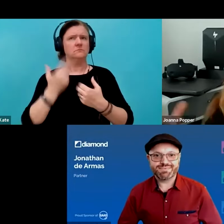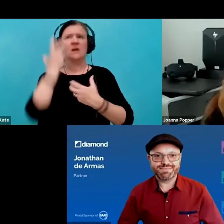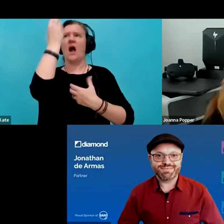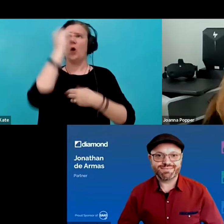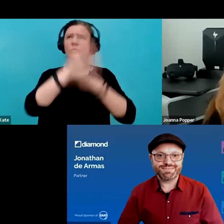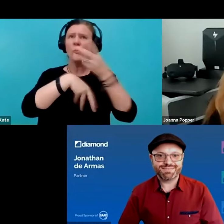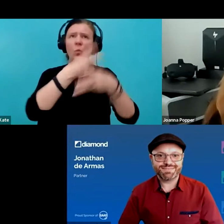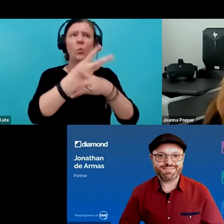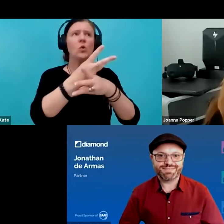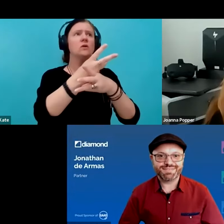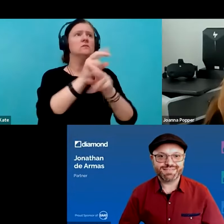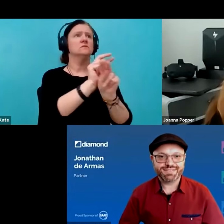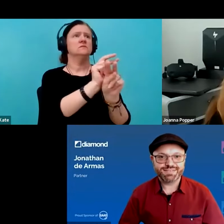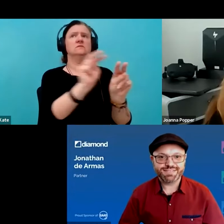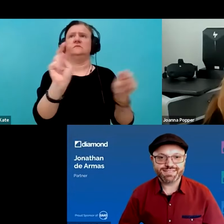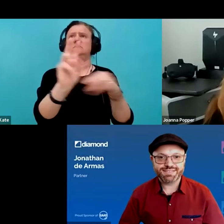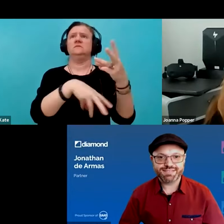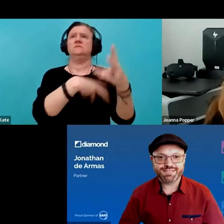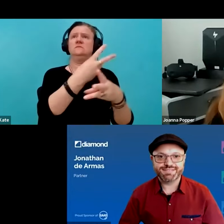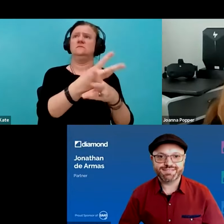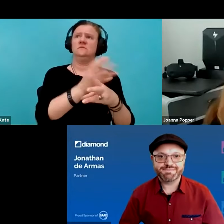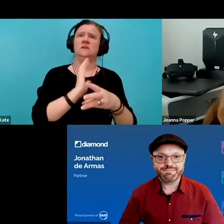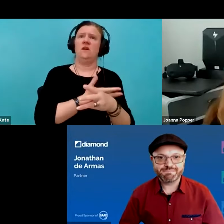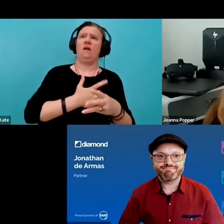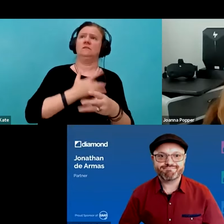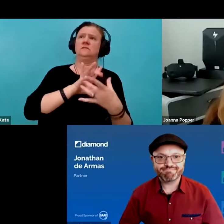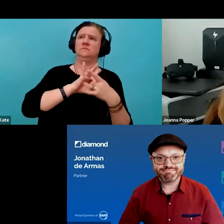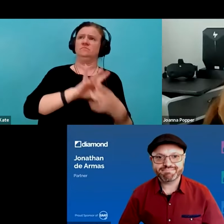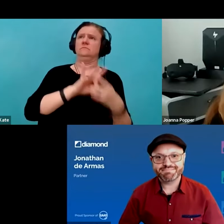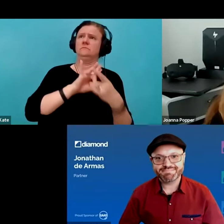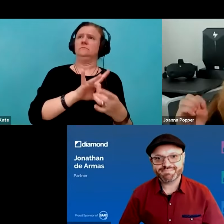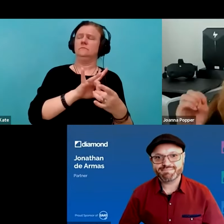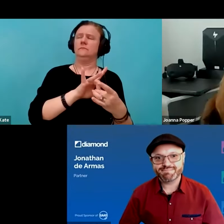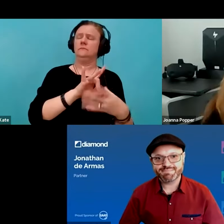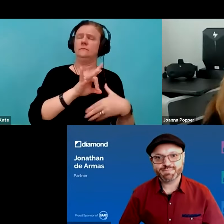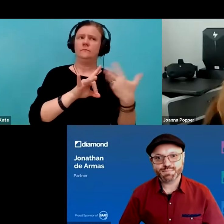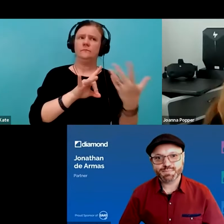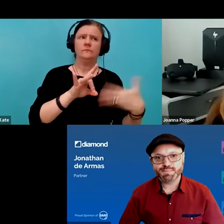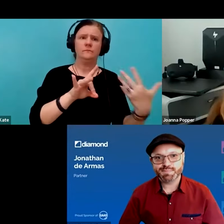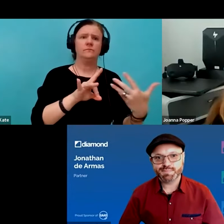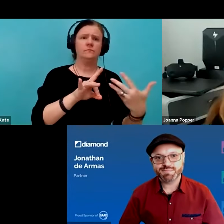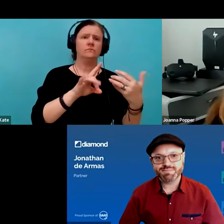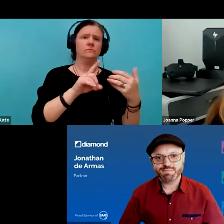We see the rest of the world and how our own sense of belonging. Joanna Popper: And our sense of, you know, what we can achieve is deeply